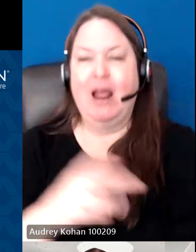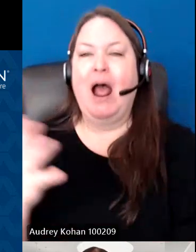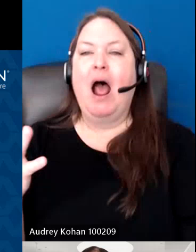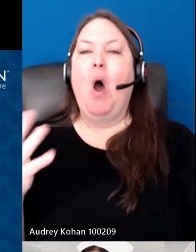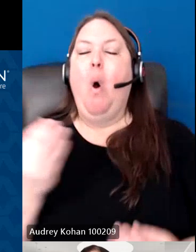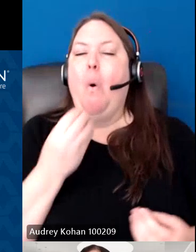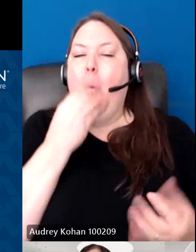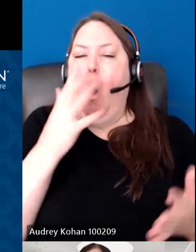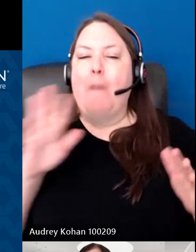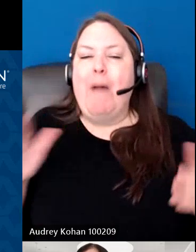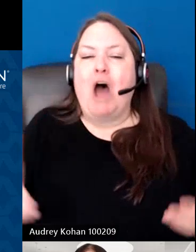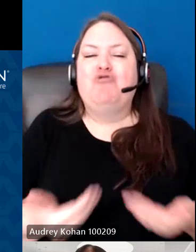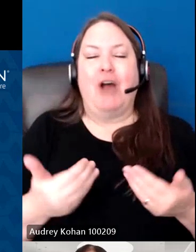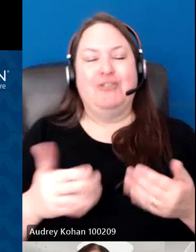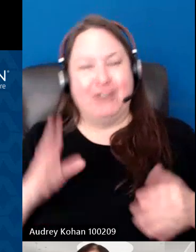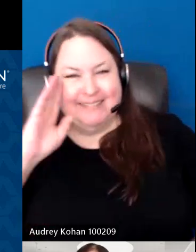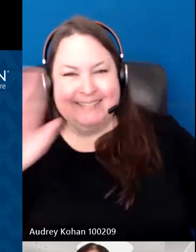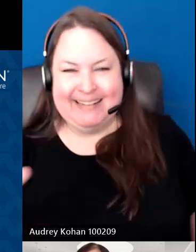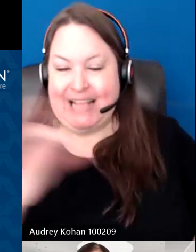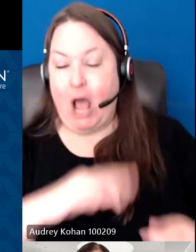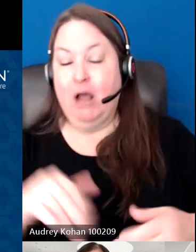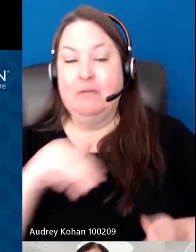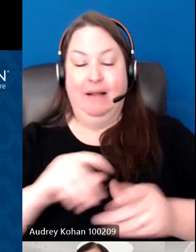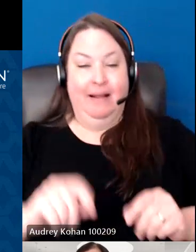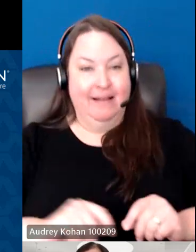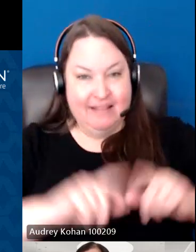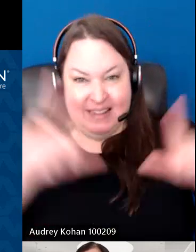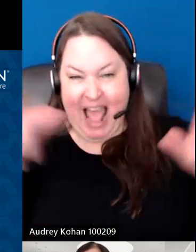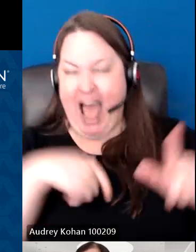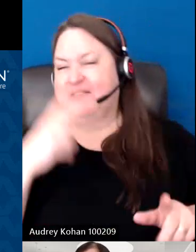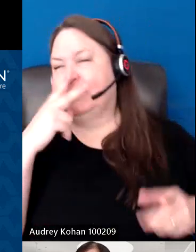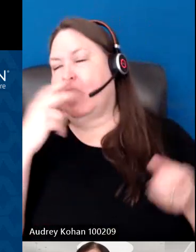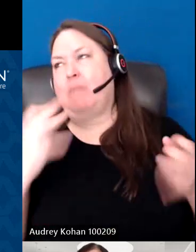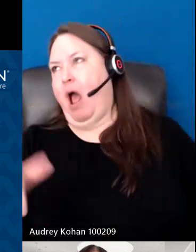with the patient versus the provider coming on the screen like I've seen on so many other cases